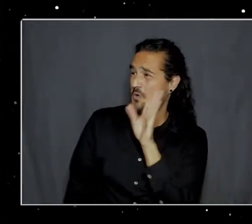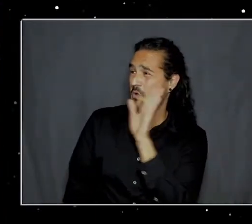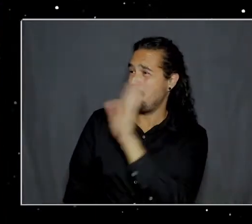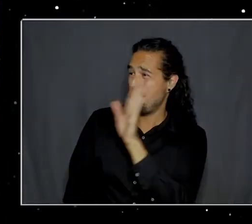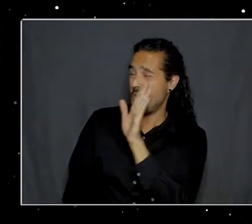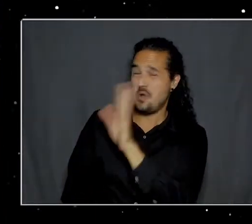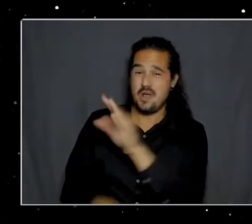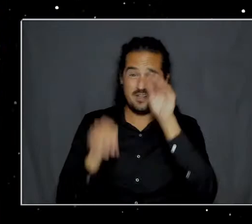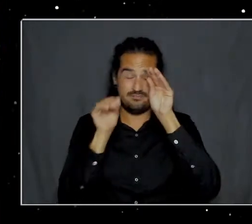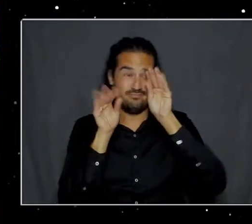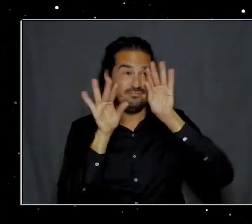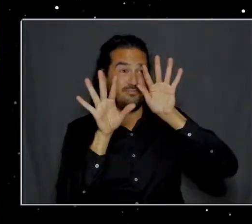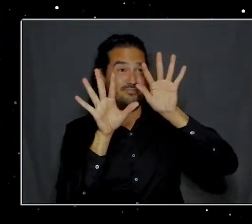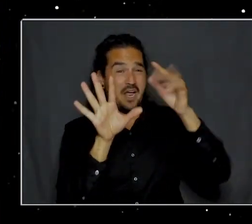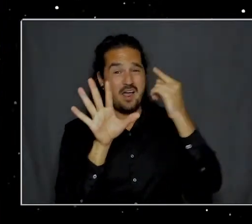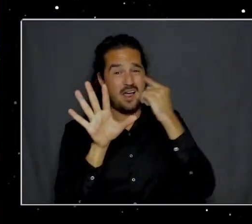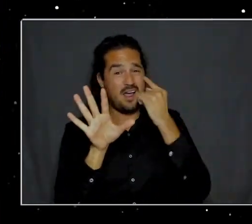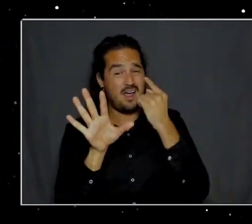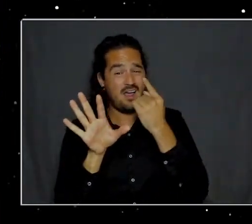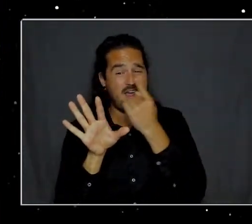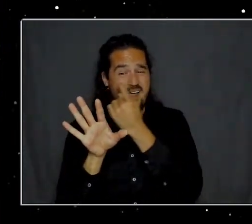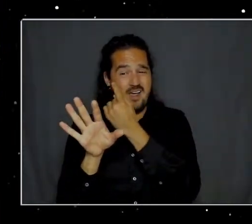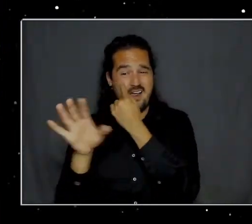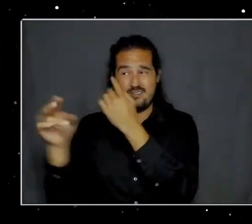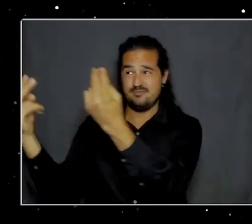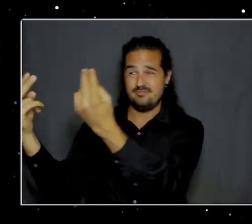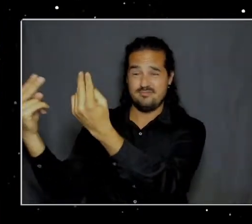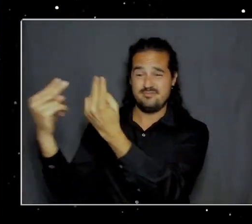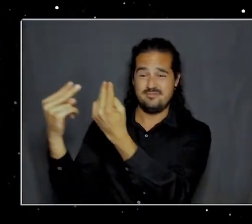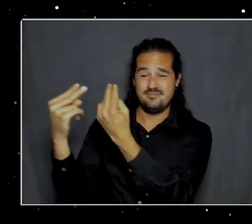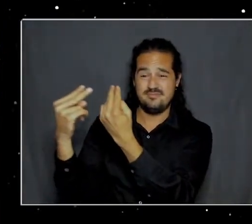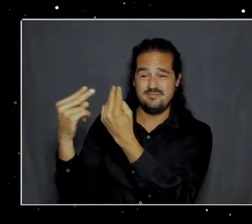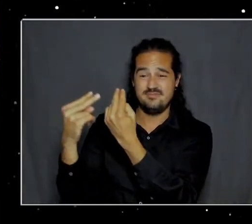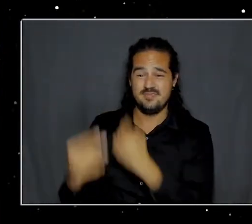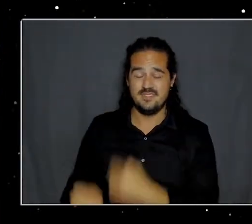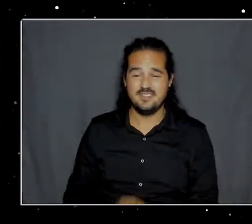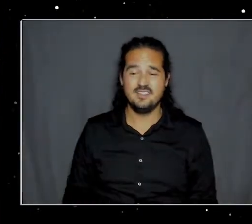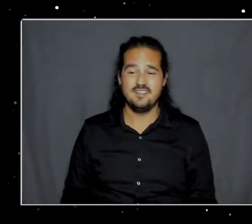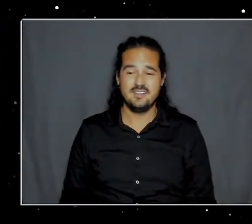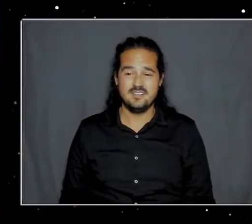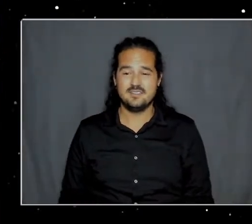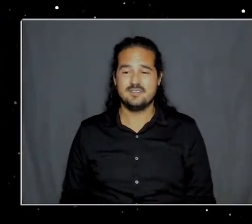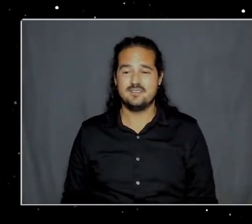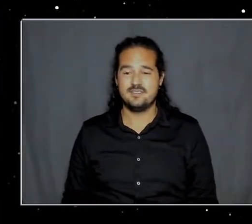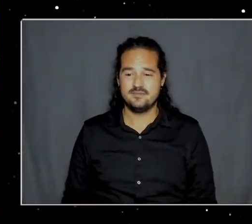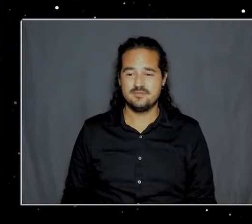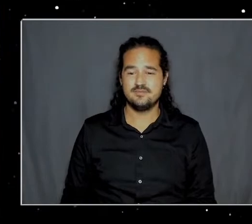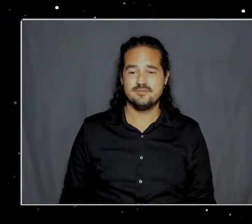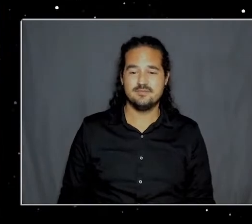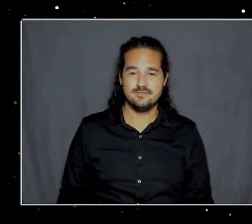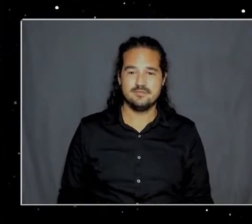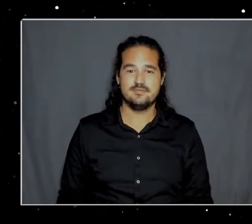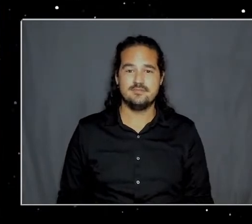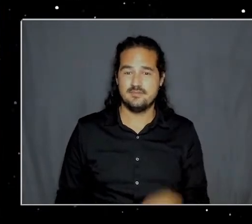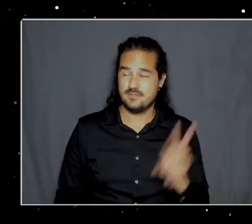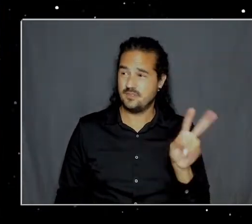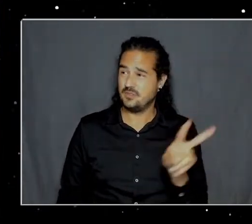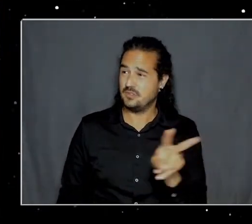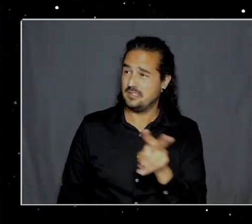LOOKIN' IN YOUR INCANDESCENT